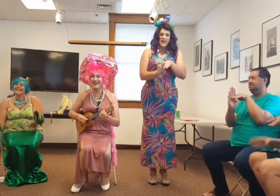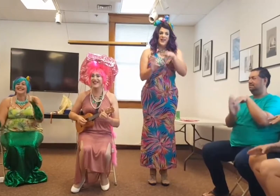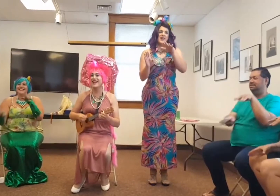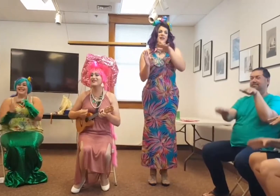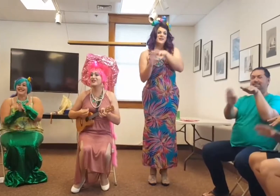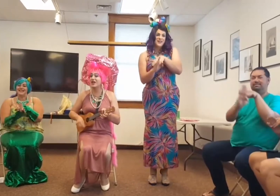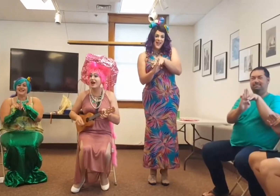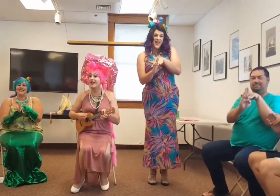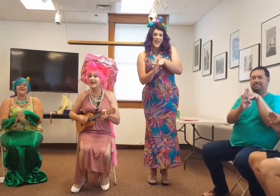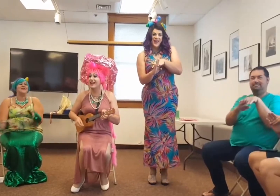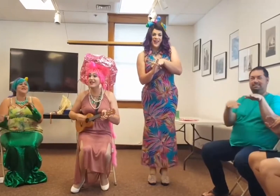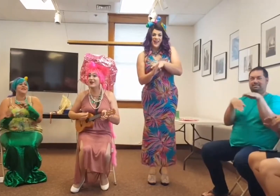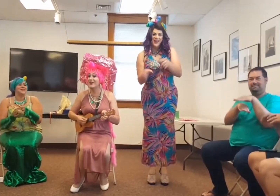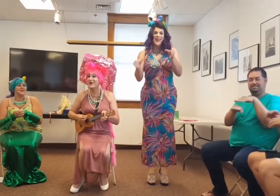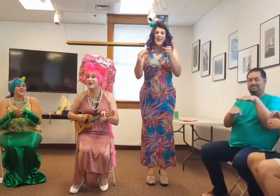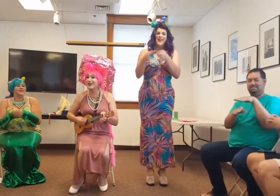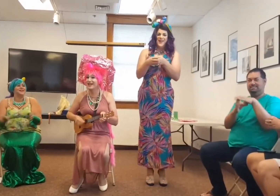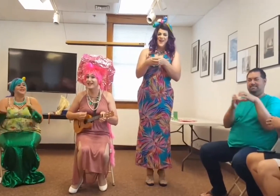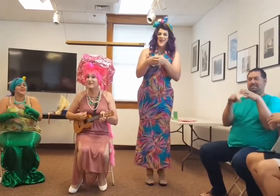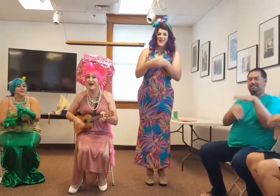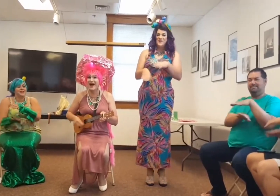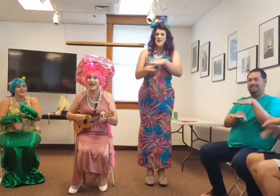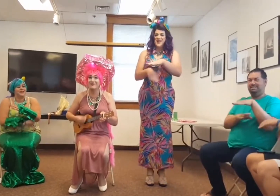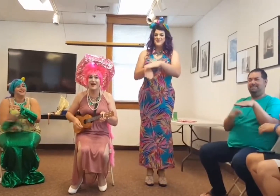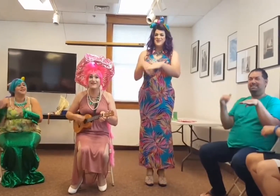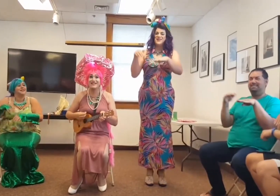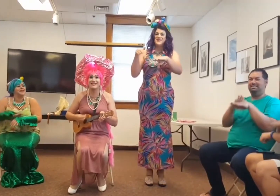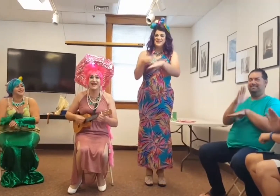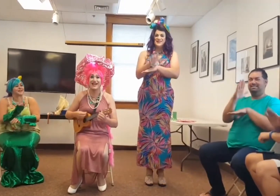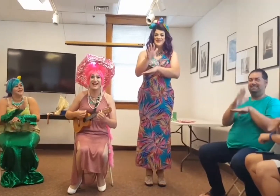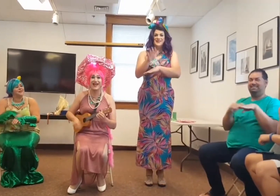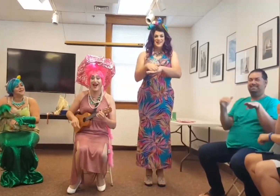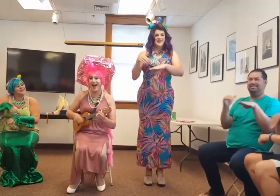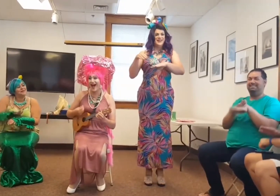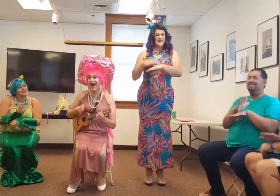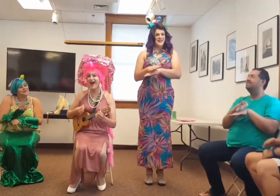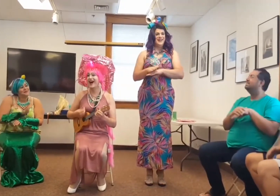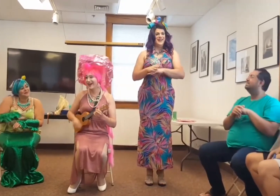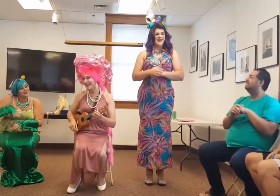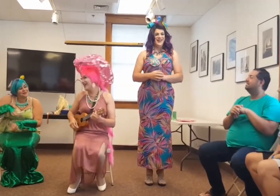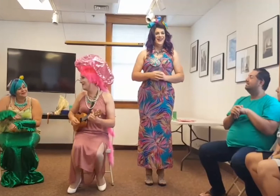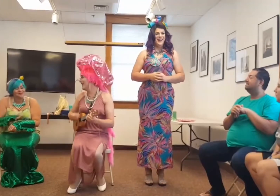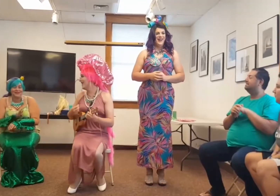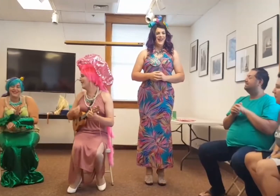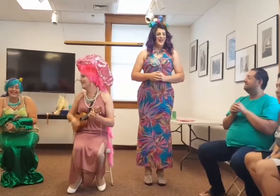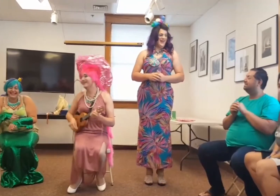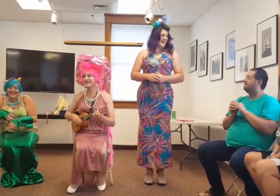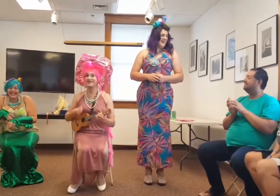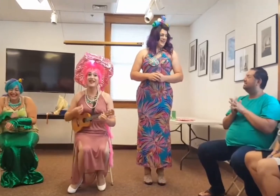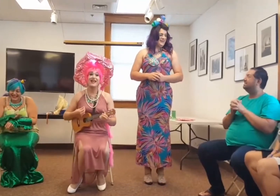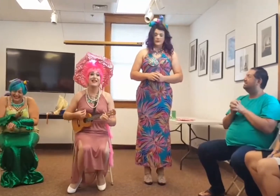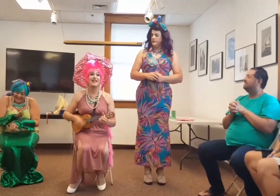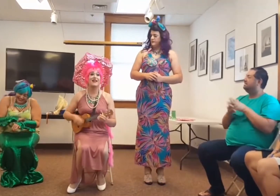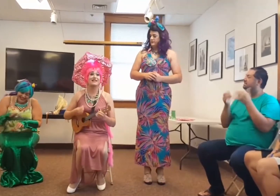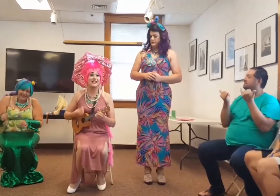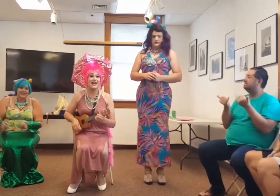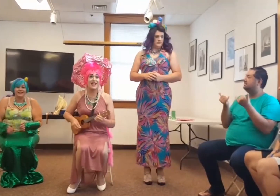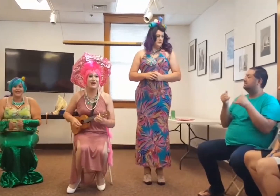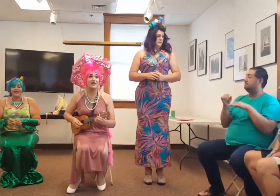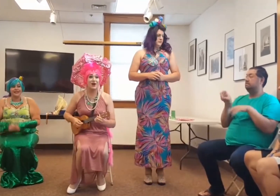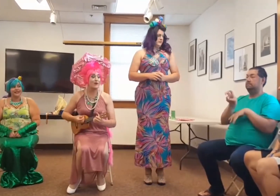There's a shark in the hole in the bottom of the sea. There we go! There's an eel. Oh wait.